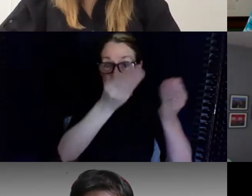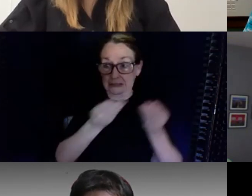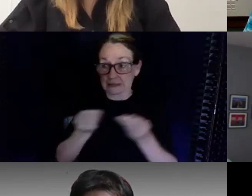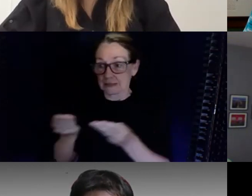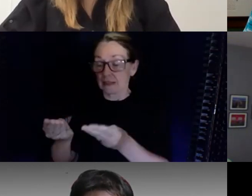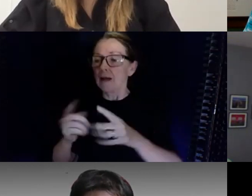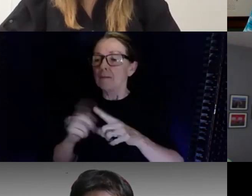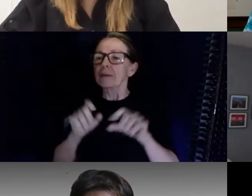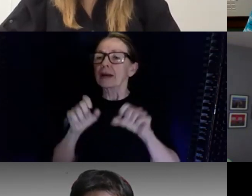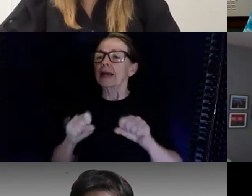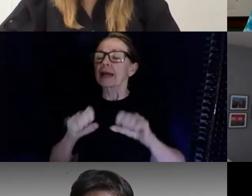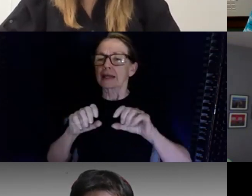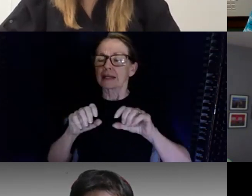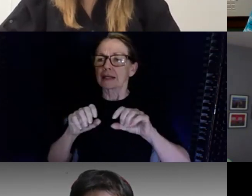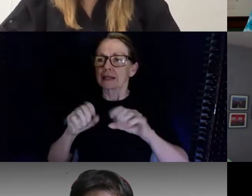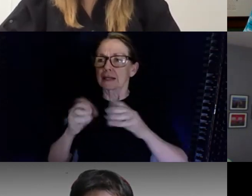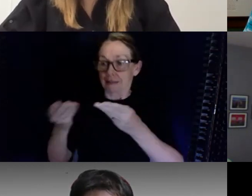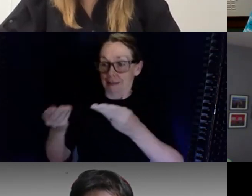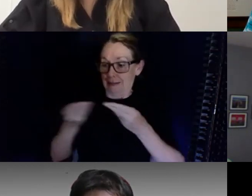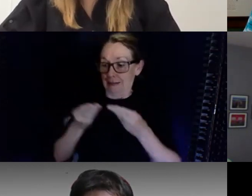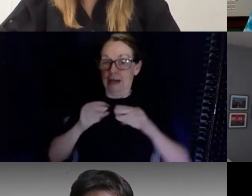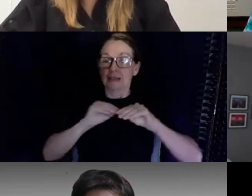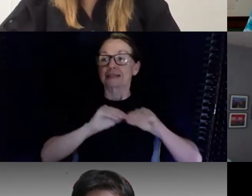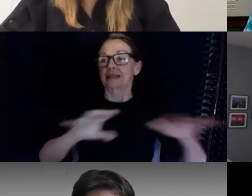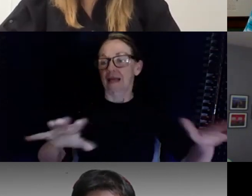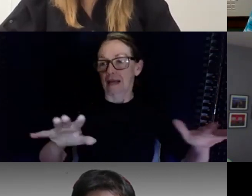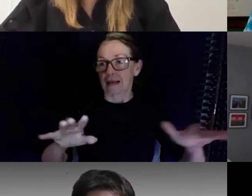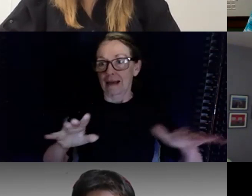BUT SINCE WE WORK WITH THEM AND WE HAVE THEIR INFORMATION, I WILL NOT BE ABLE TO GIVE YOU THEIR INFORMATION.